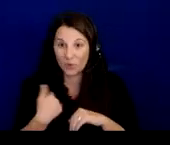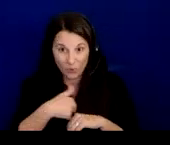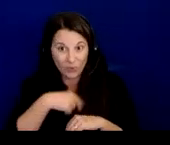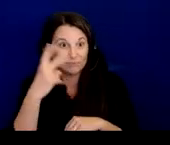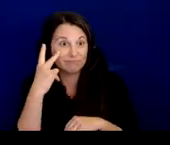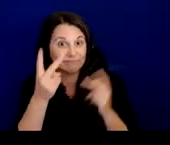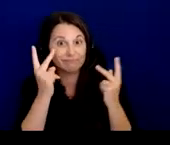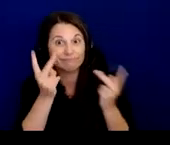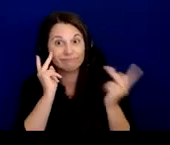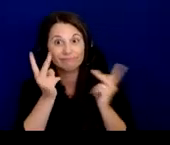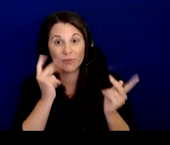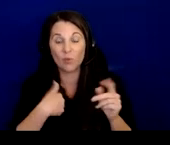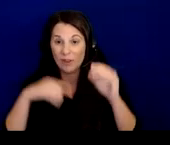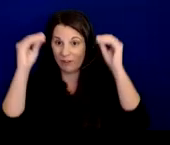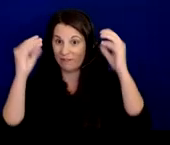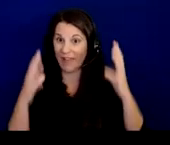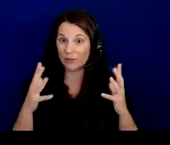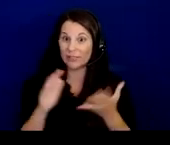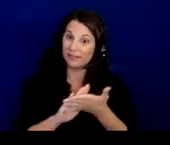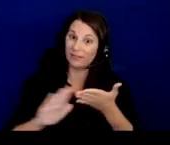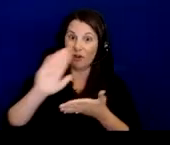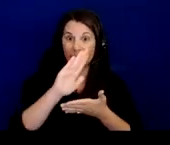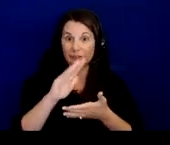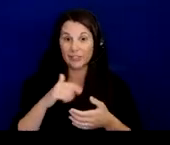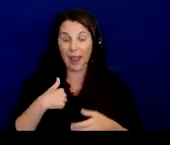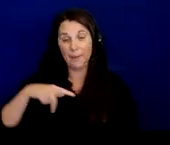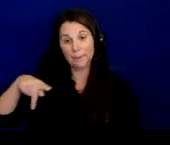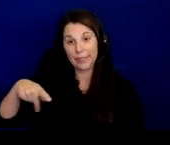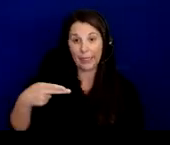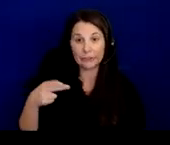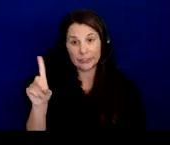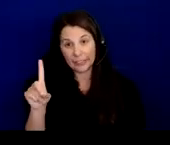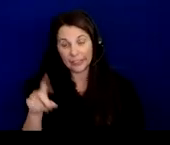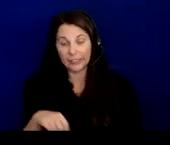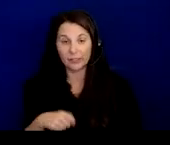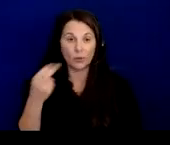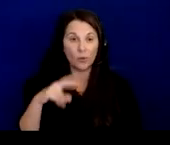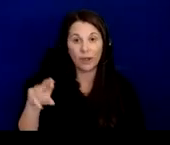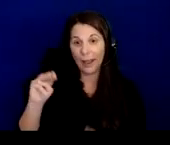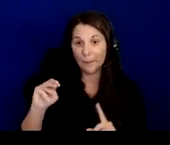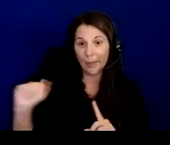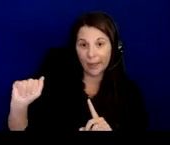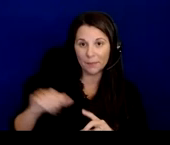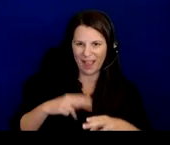at a college, because we have to remain behind our name. That single flow a bit like we're the ones who know